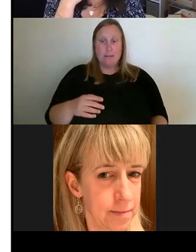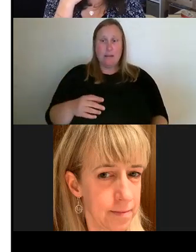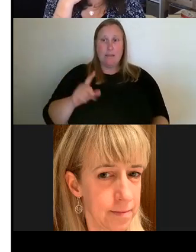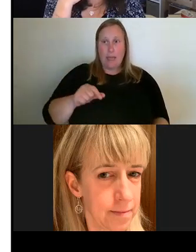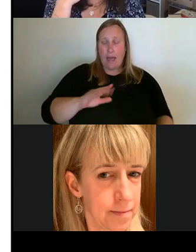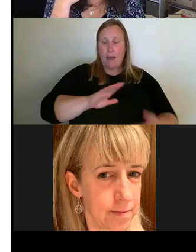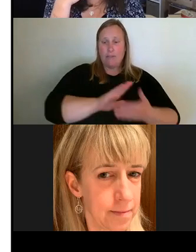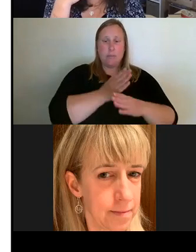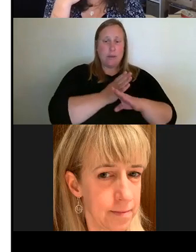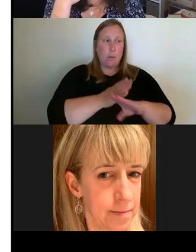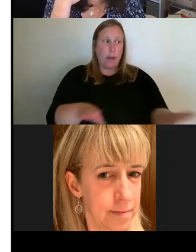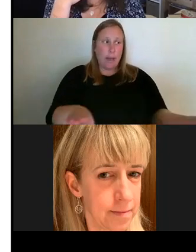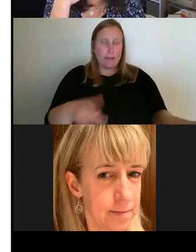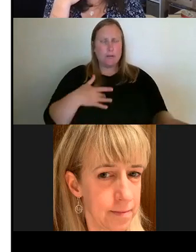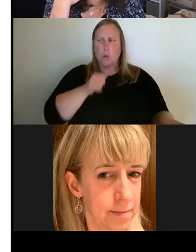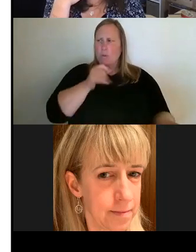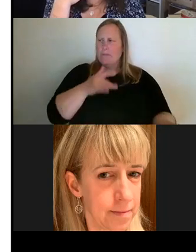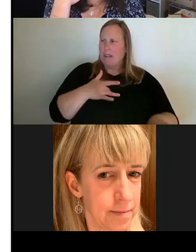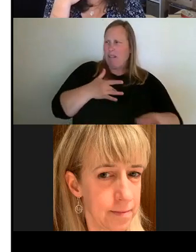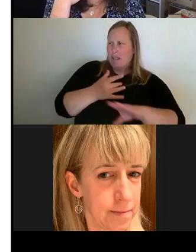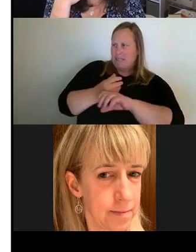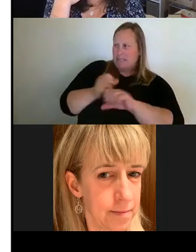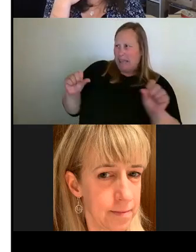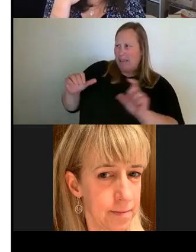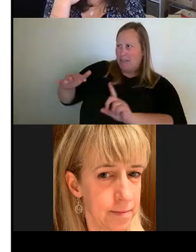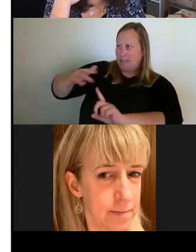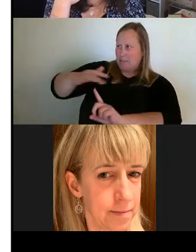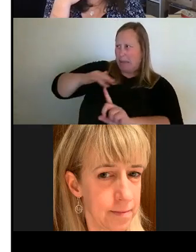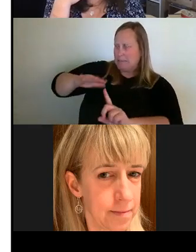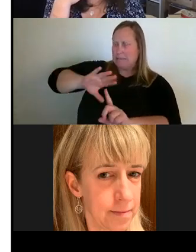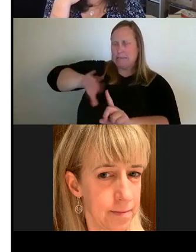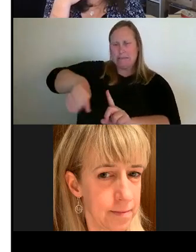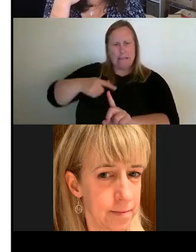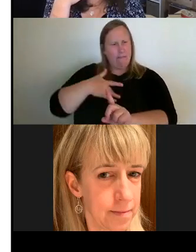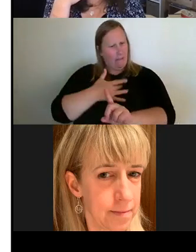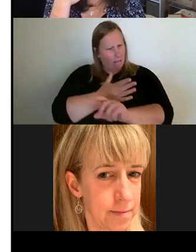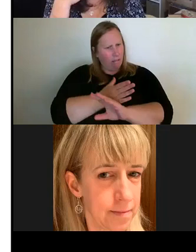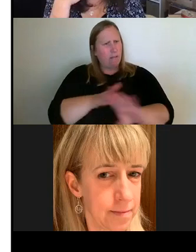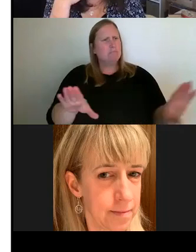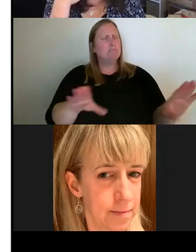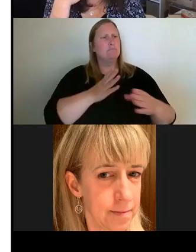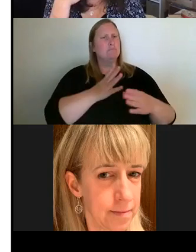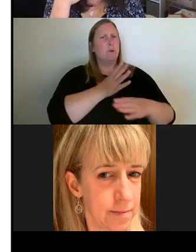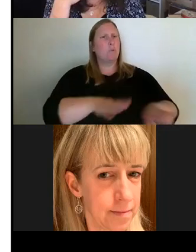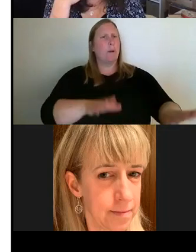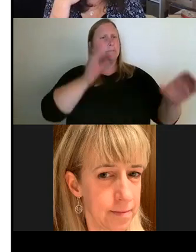I don't feel safe sharing in a space like this. This space I will only be listening.